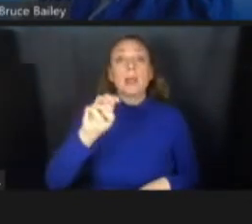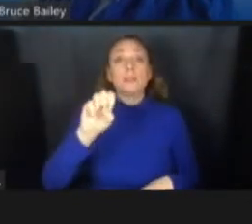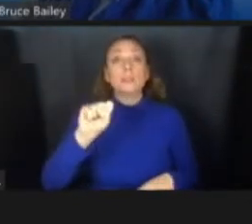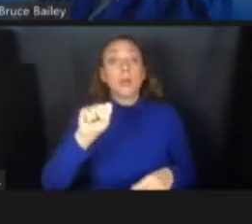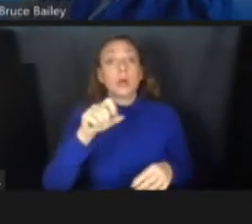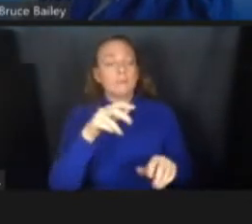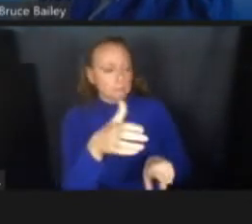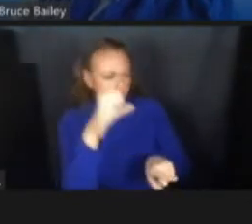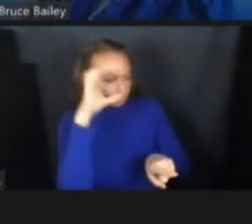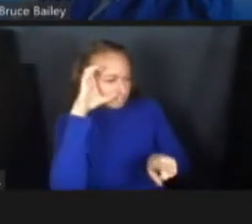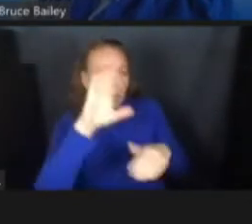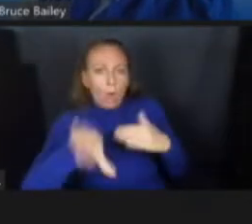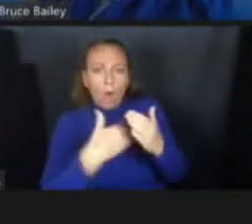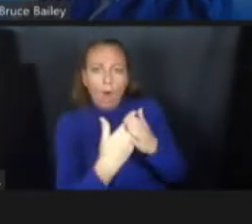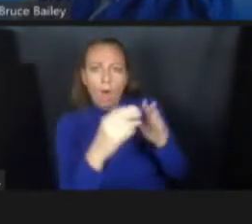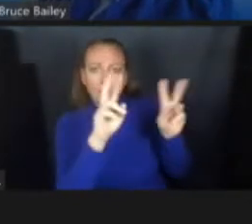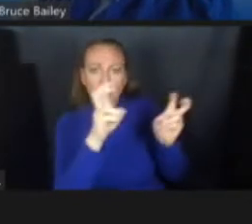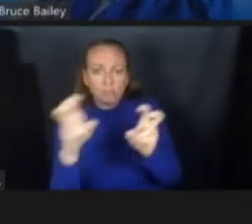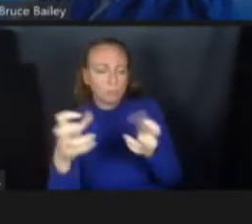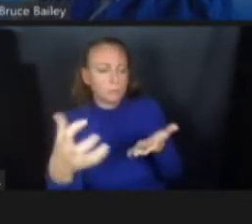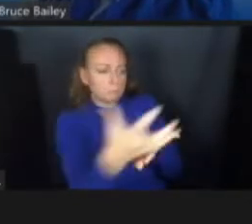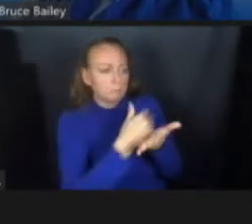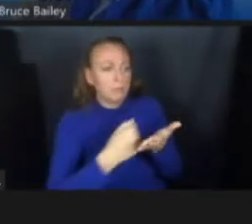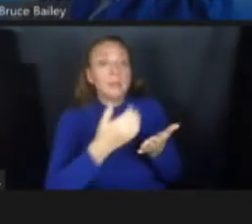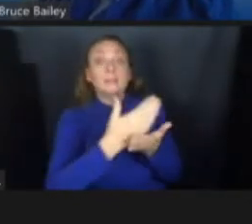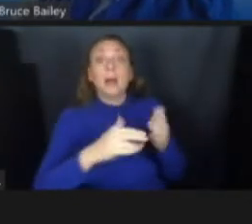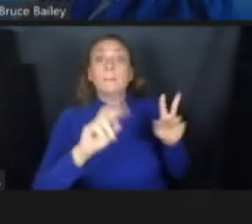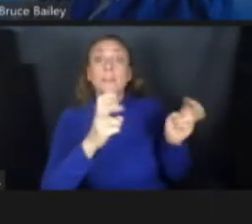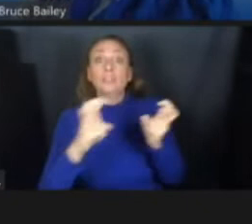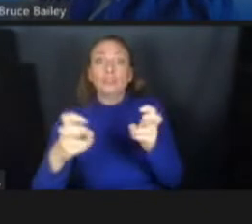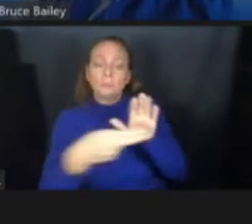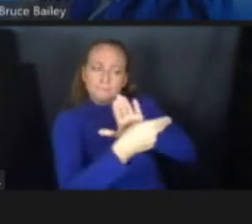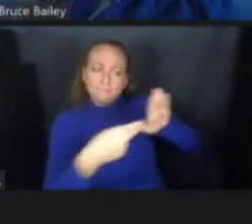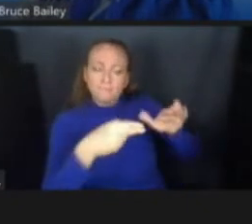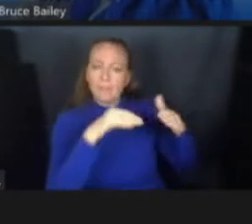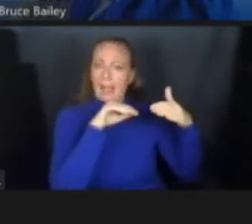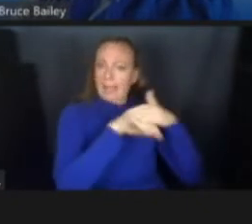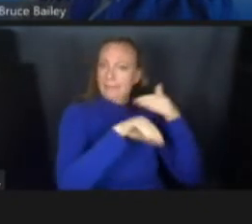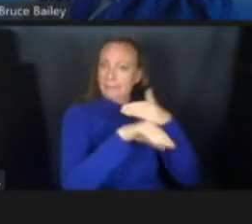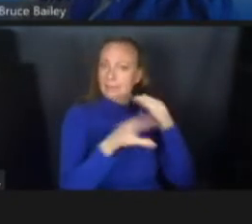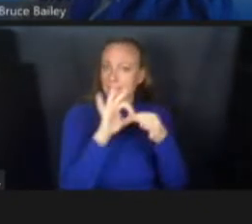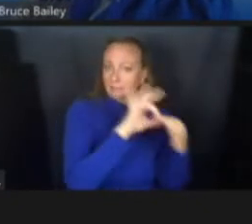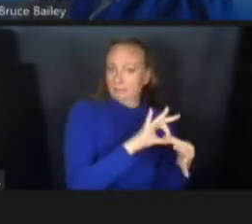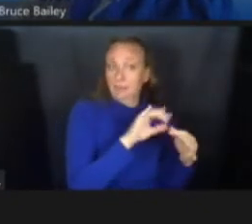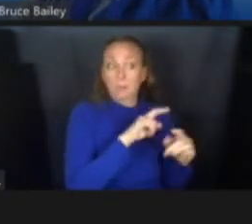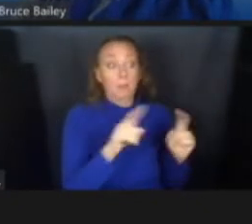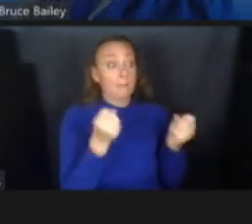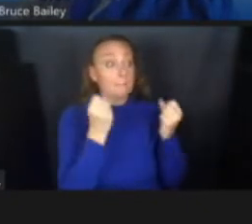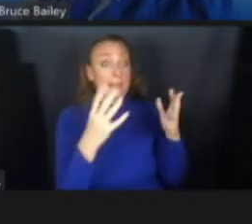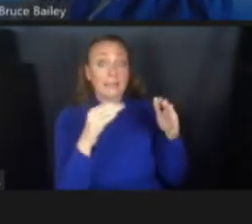Some were identified as accessibility issues, but many could be addressed by training.